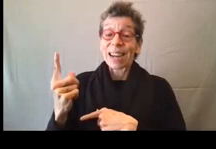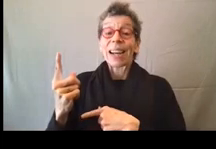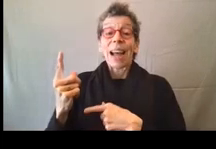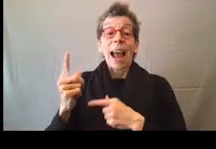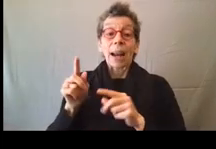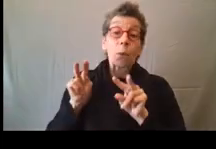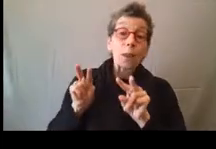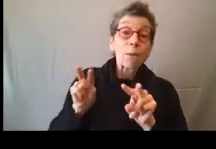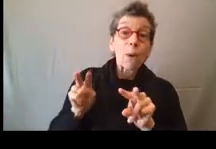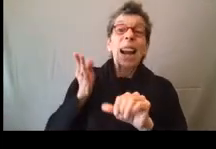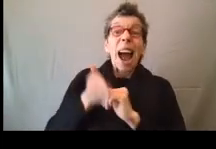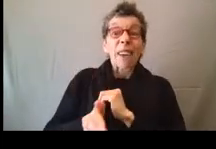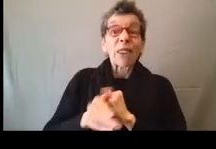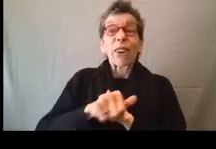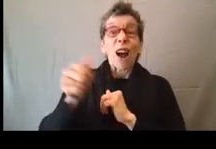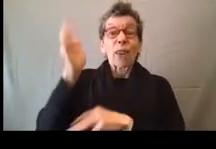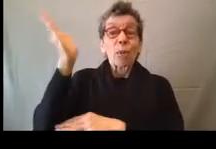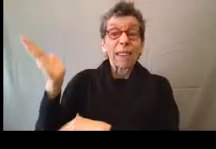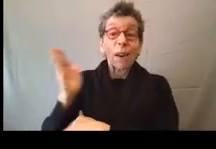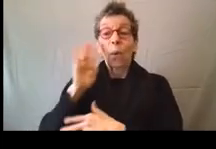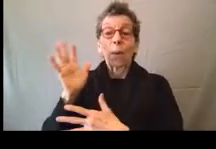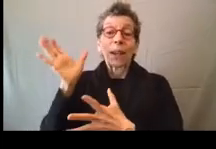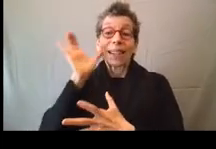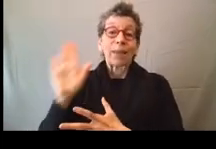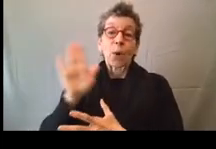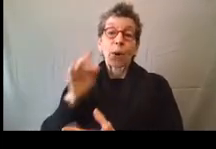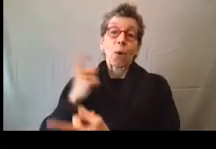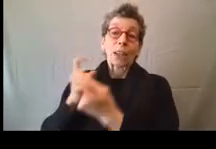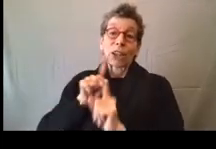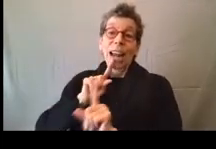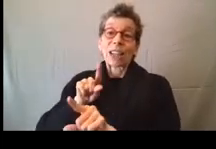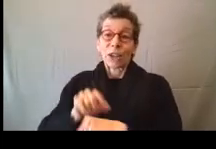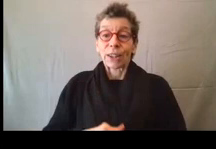after the research presentation. >> KURT JOHNSON: Thank you so much Jill and